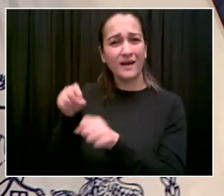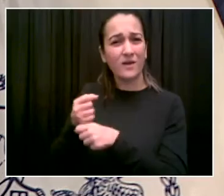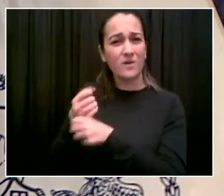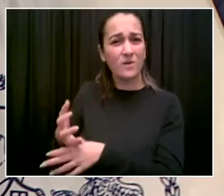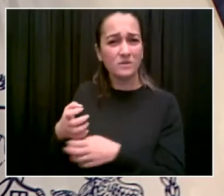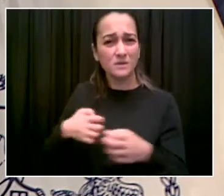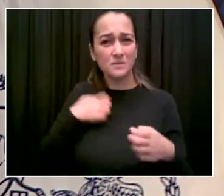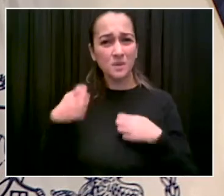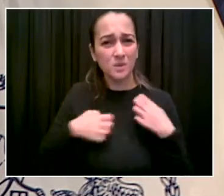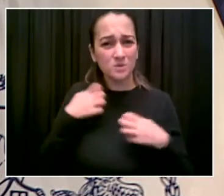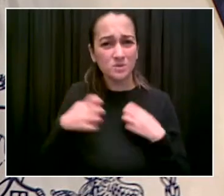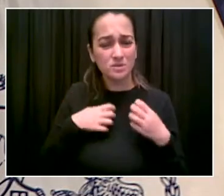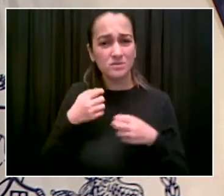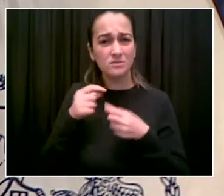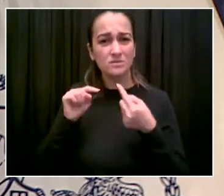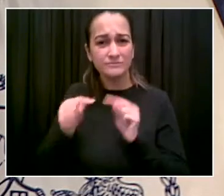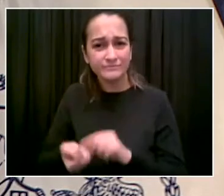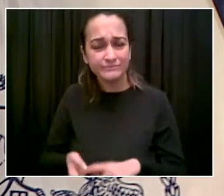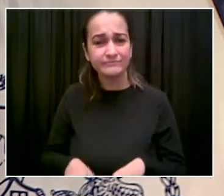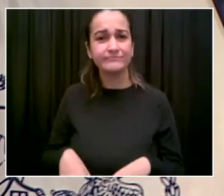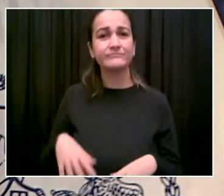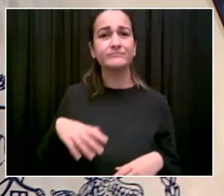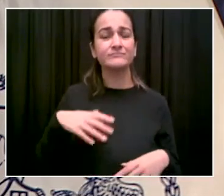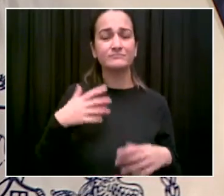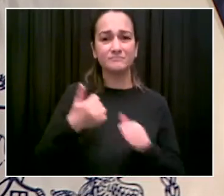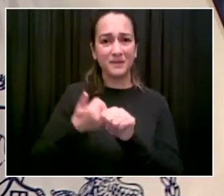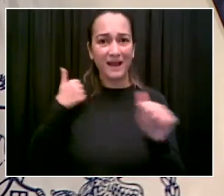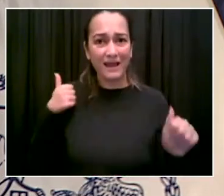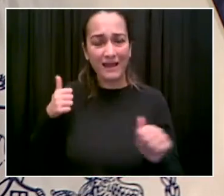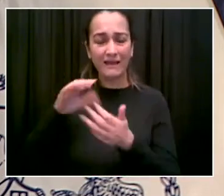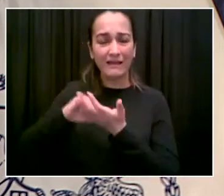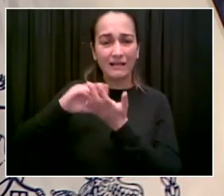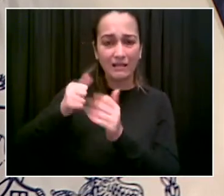TERMS OF SOCIAL DEVELOPMENT AND ACADEMIC GROWTH.